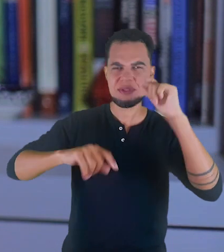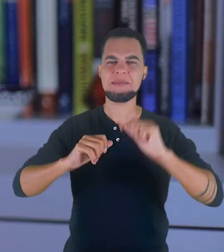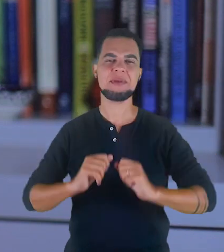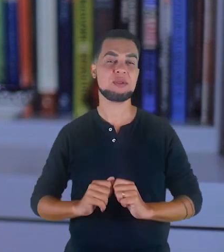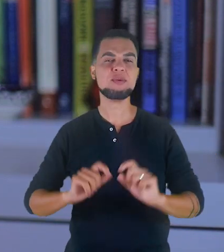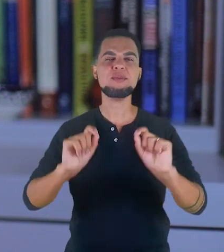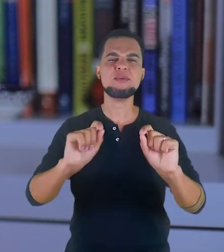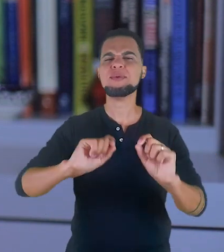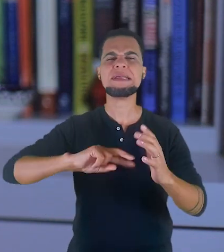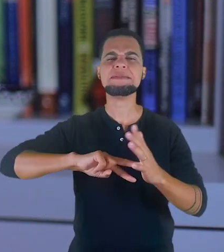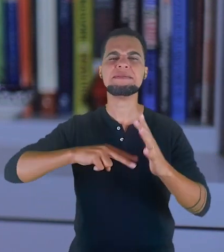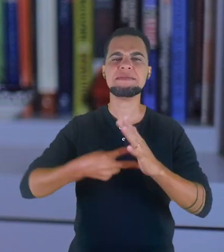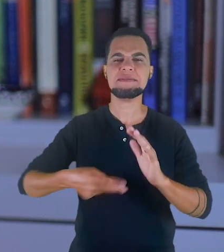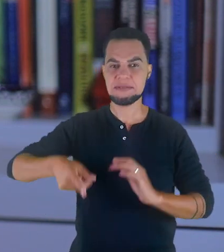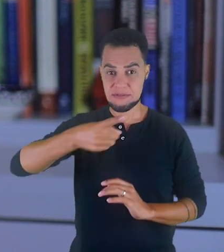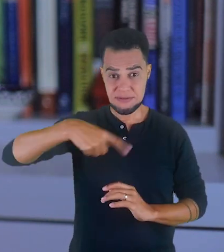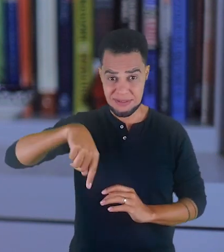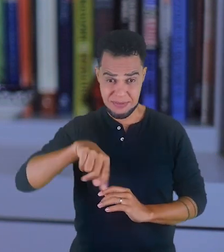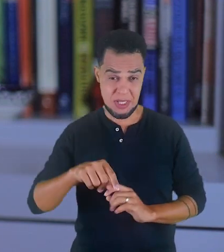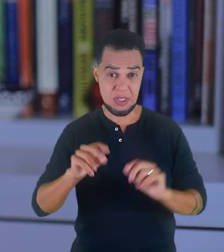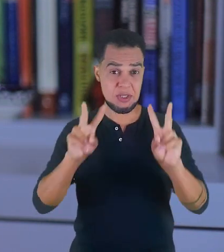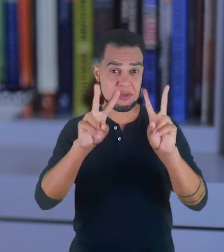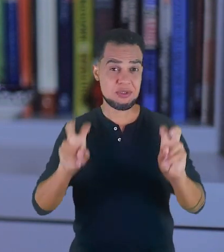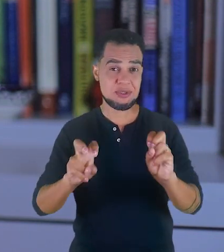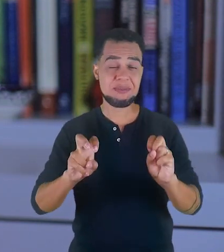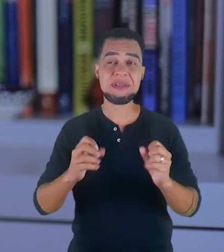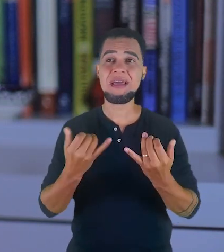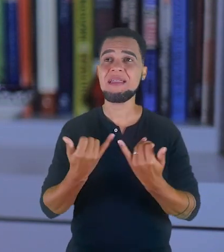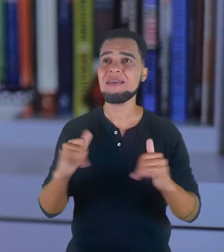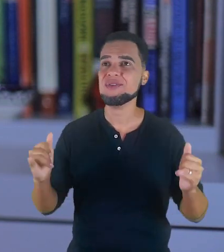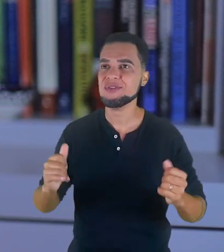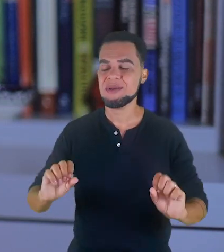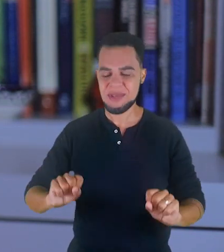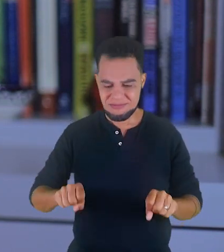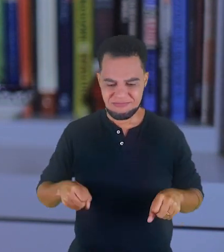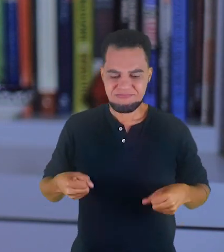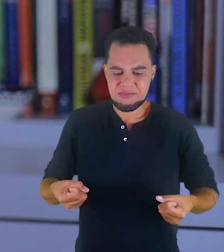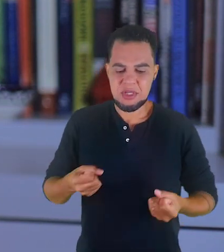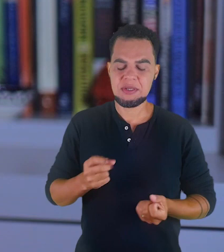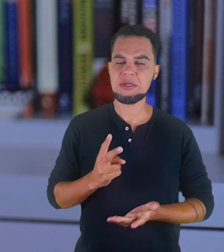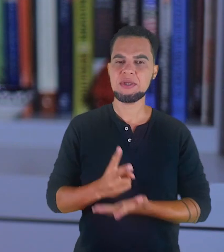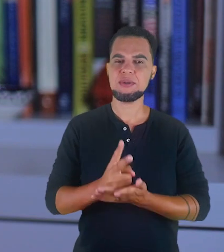and what that means for us in terms of energy to keep up the struggle.